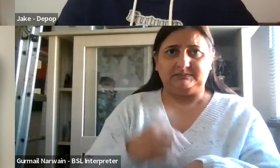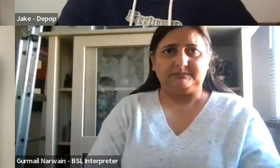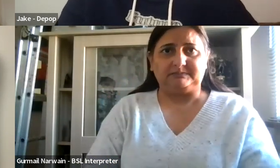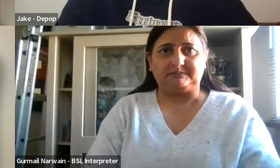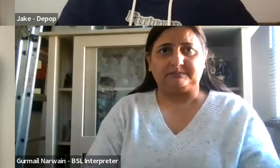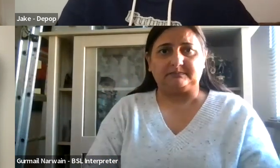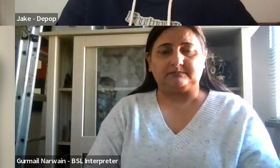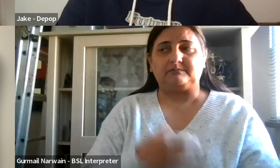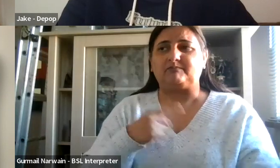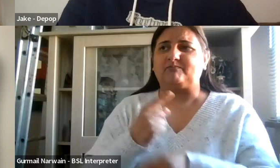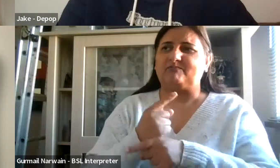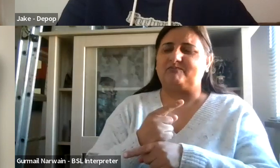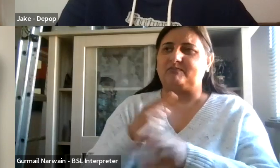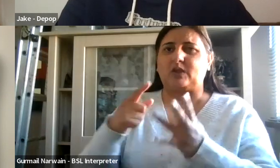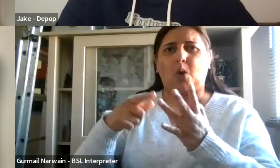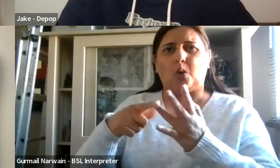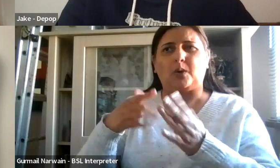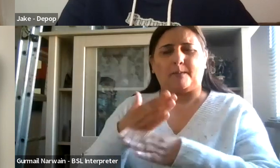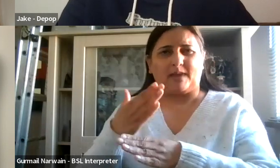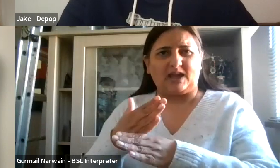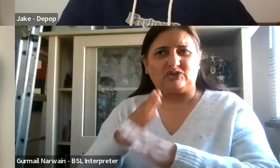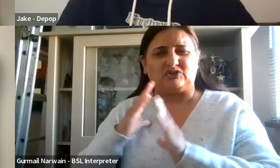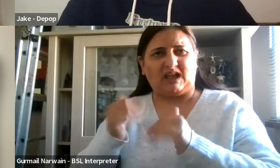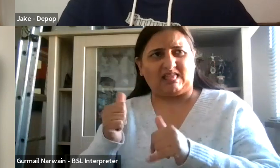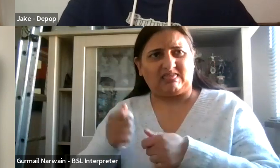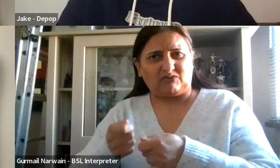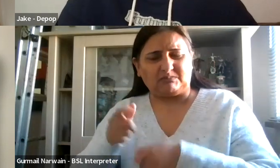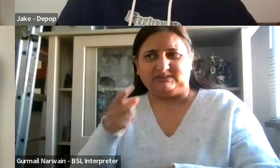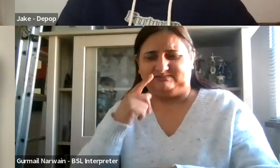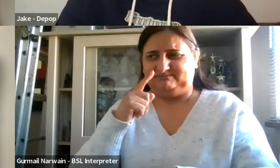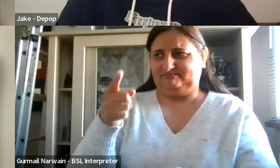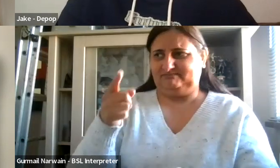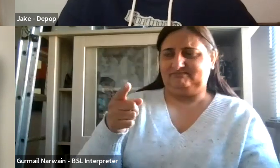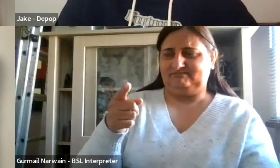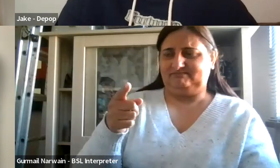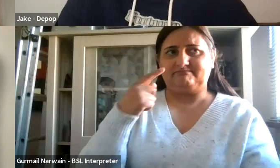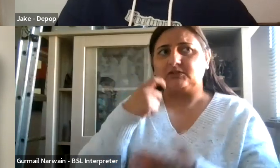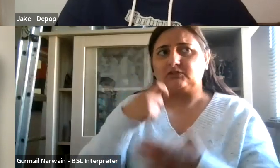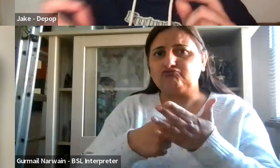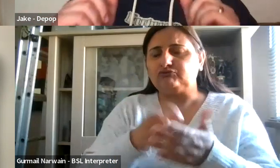And I actually spoke to our occupational health therapist about that who recommended they